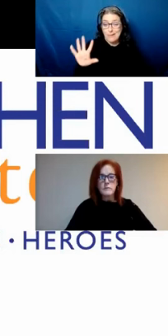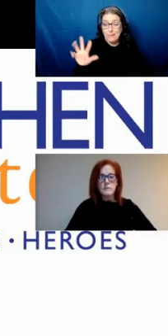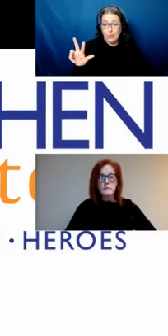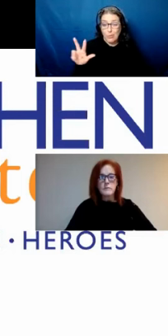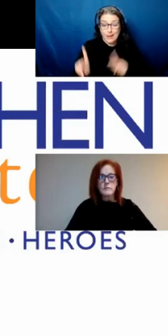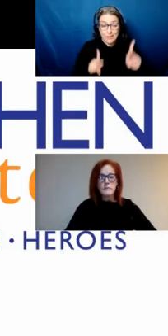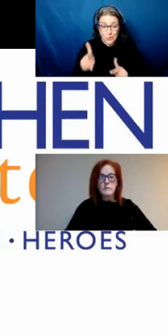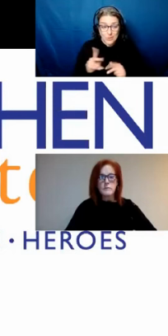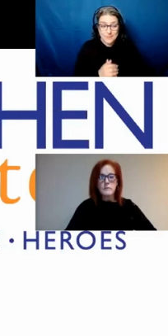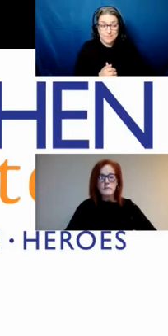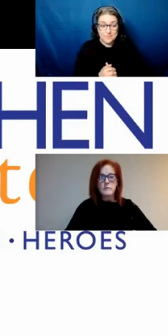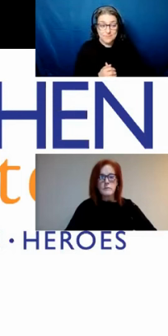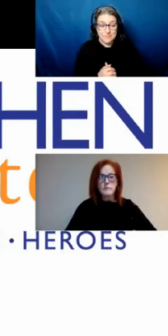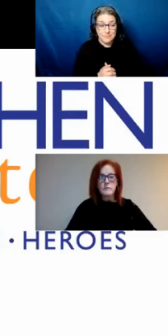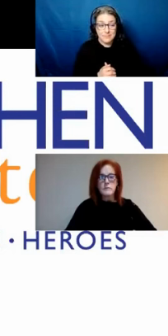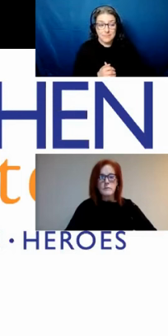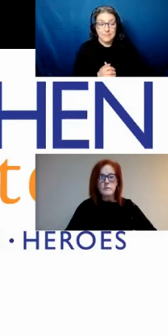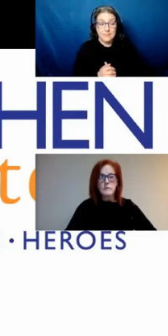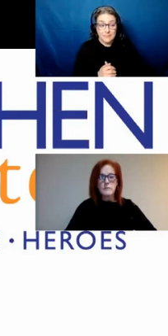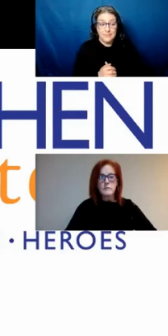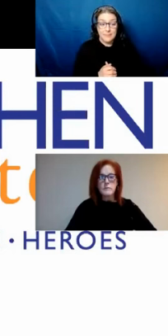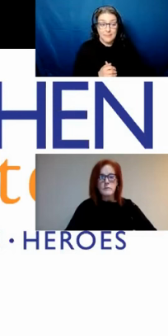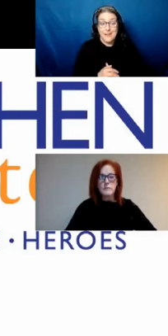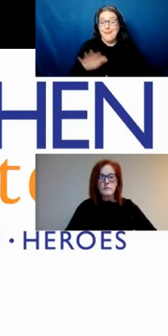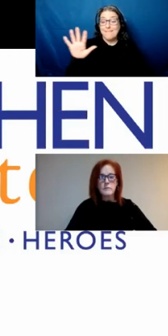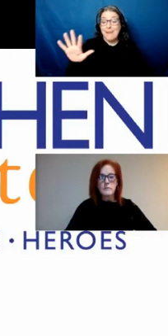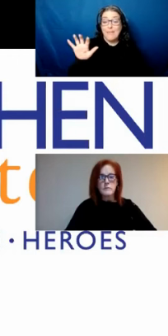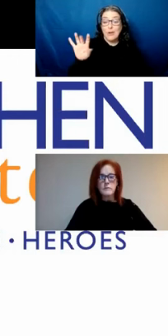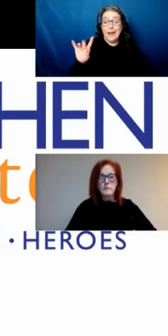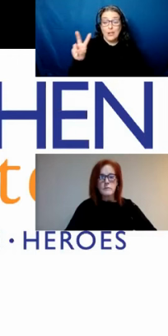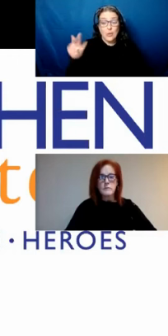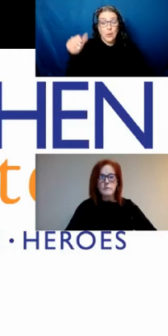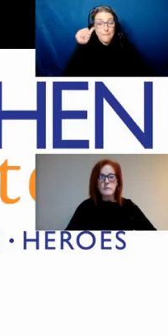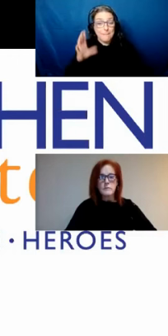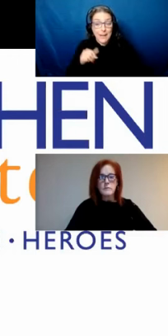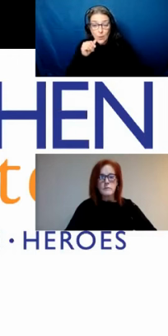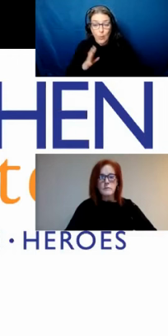Out of do you want to go -- leave the meeting and come back in and we'll see if that fixes the issue? And in the meantime we can jump forward a few slides to the Stephen Center.